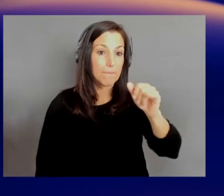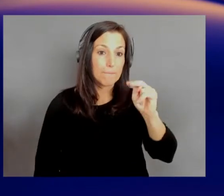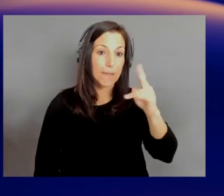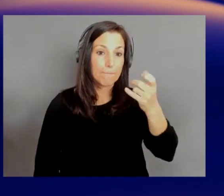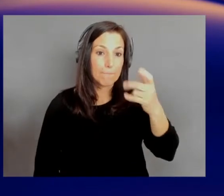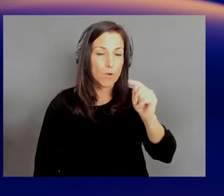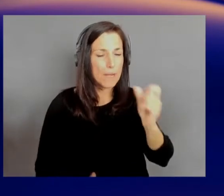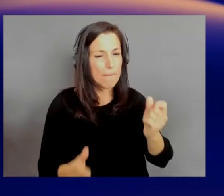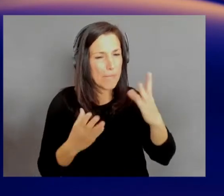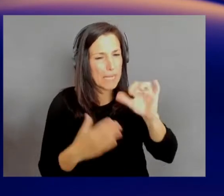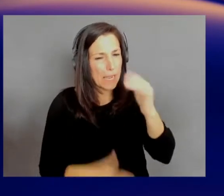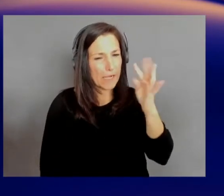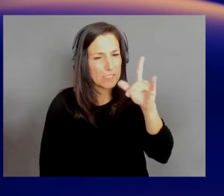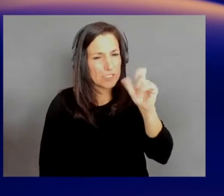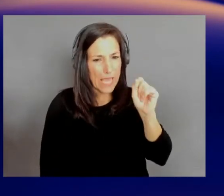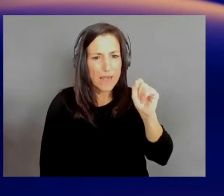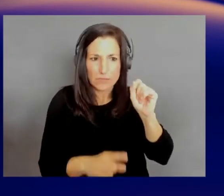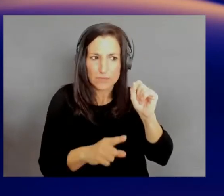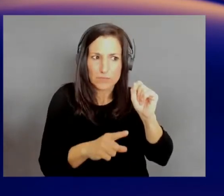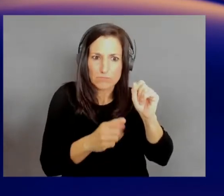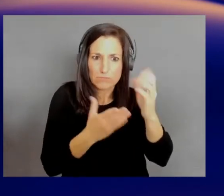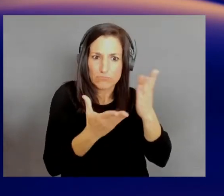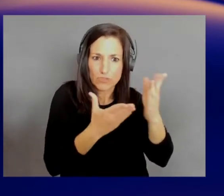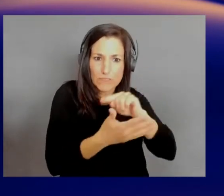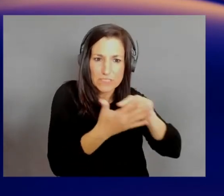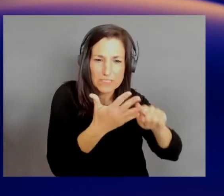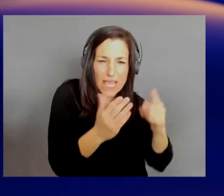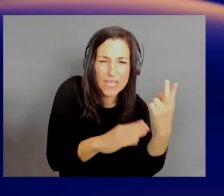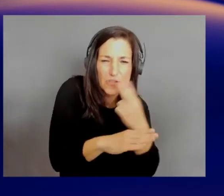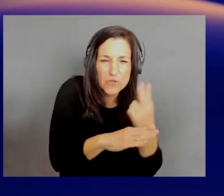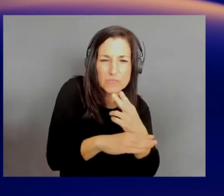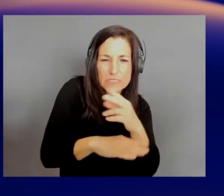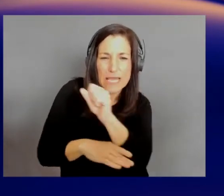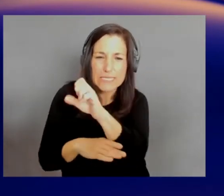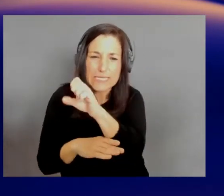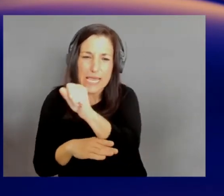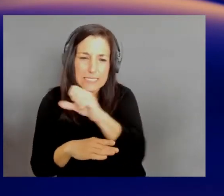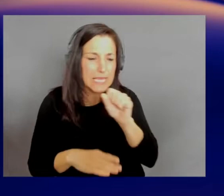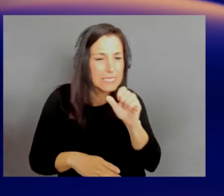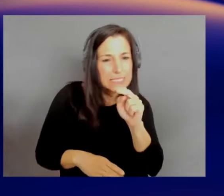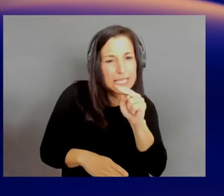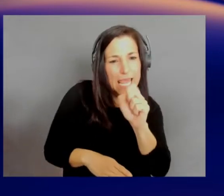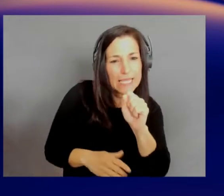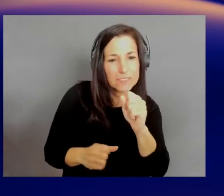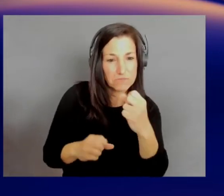that leverages services like SES and SNS to actually do multi-channel communications